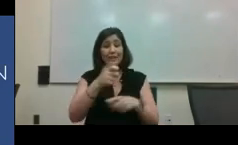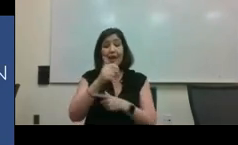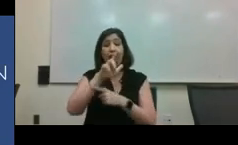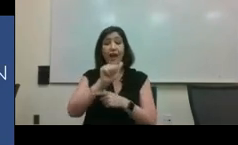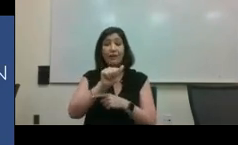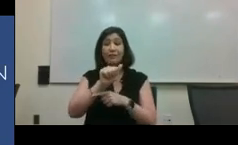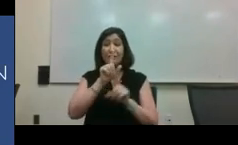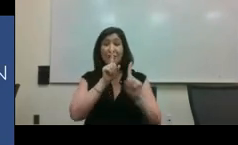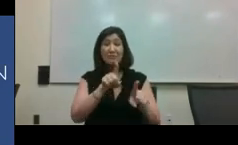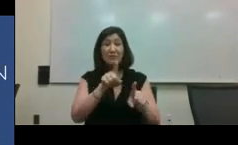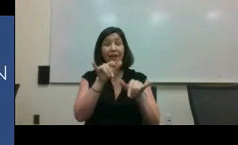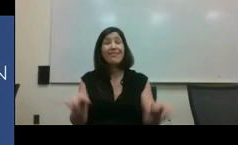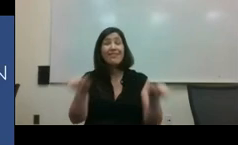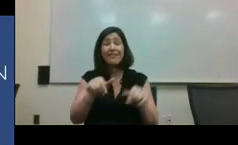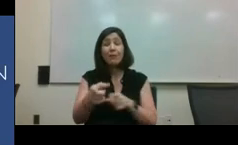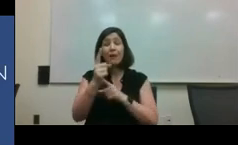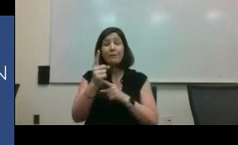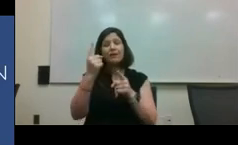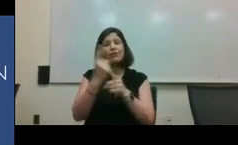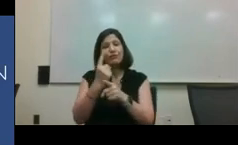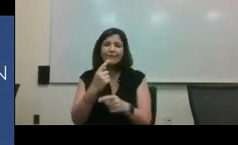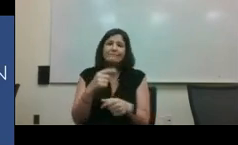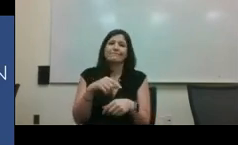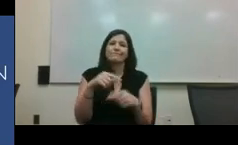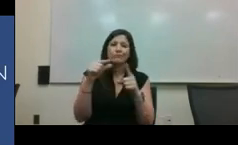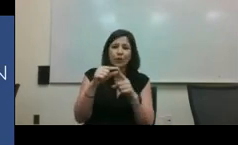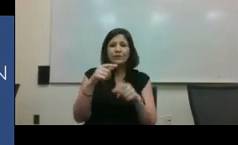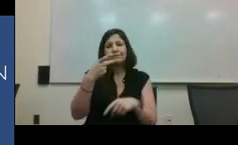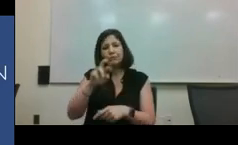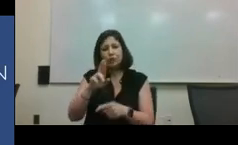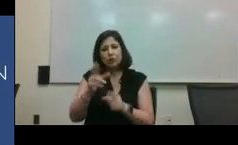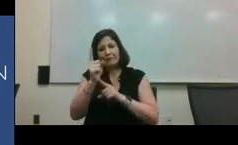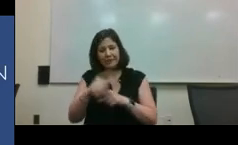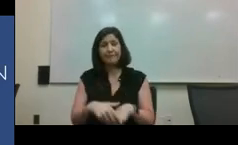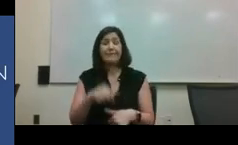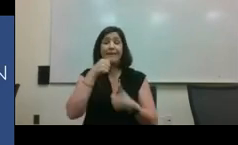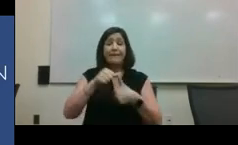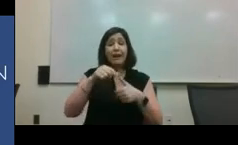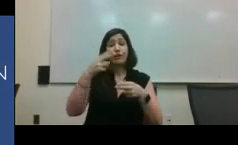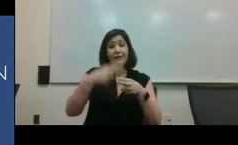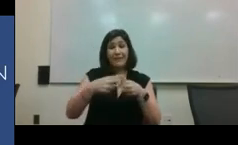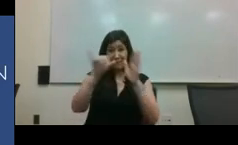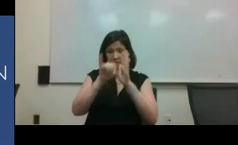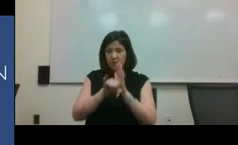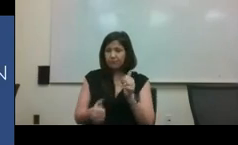with a one minute correct words or letters per minute. So, letter name identification, obviously, the most efficient right.